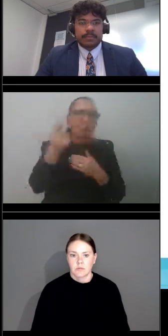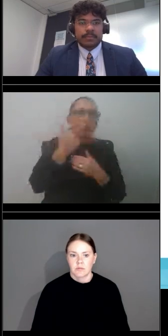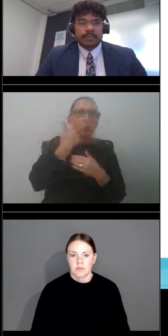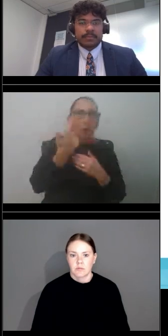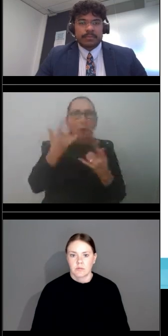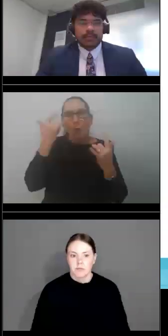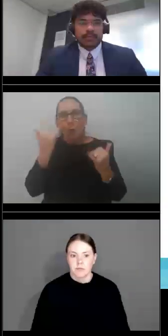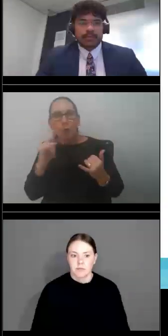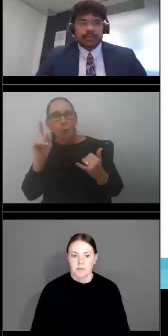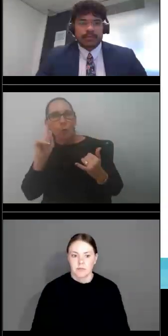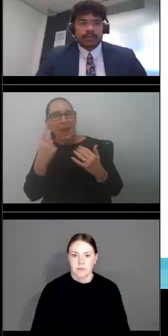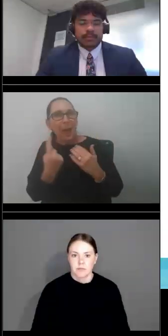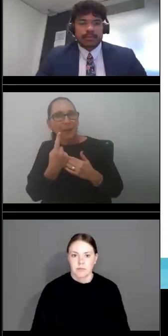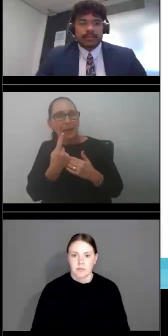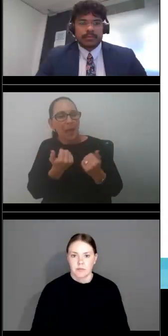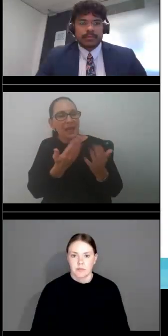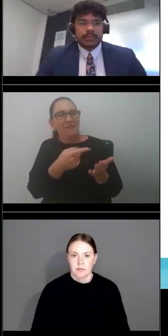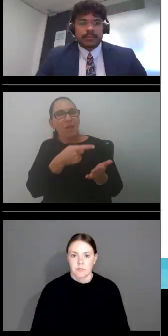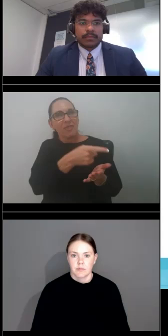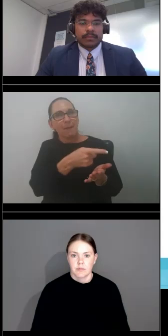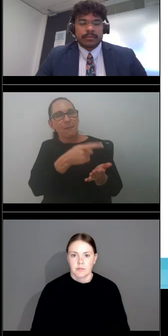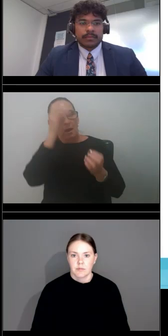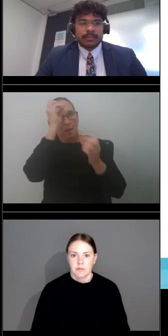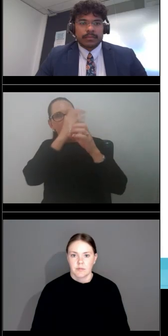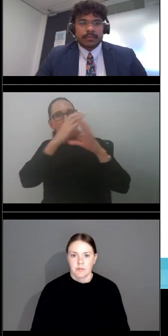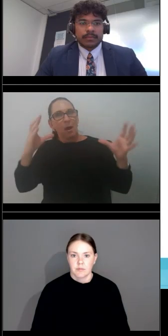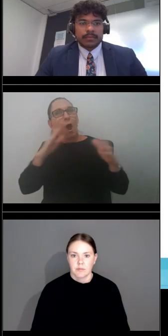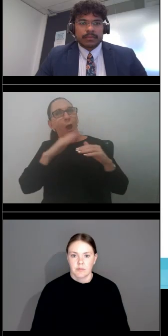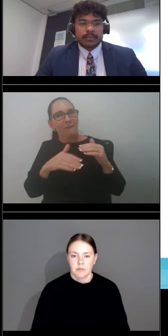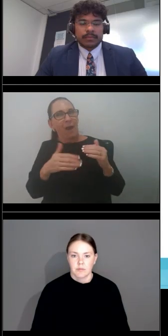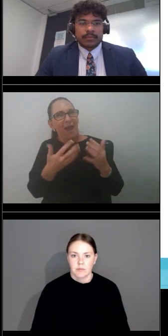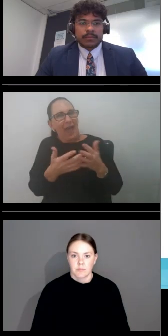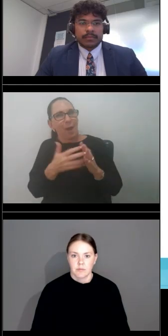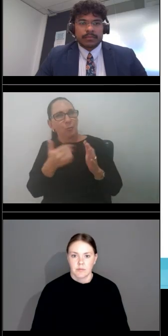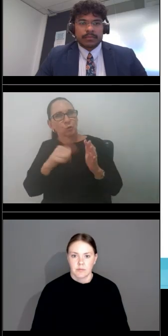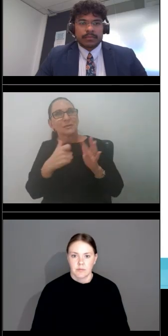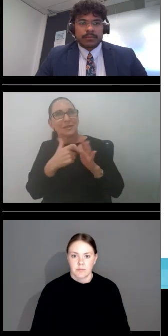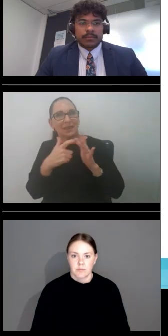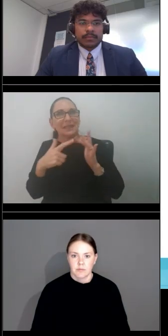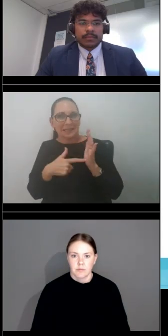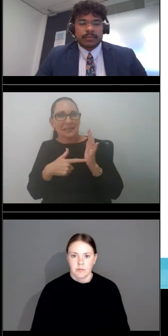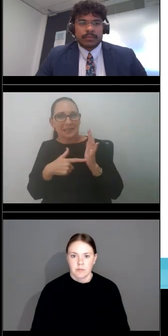example of um what how you can use the kit so you can download everything there's also a template